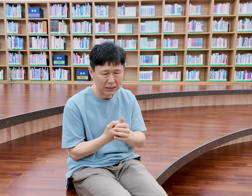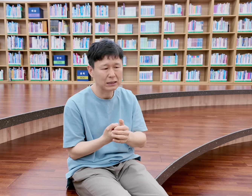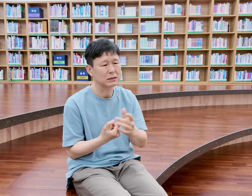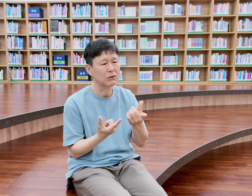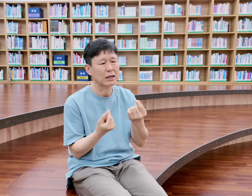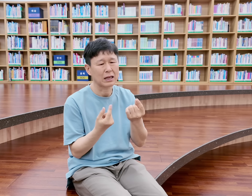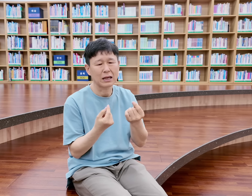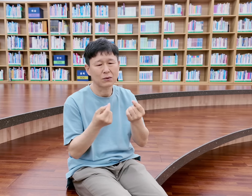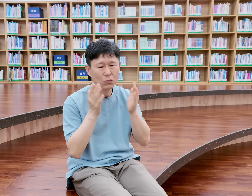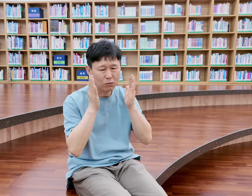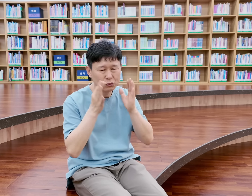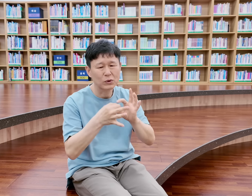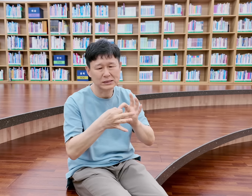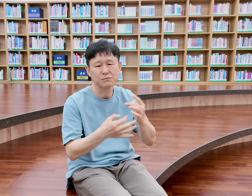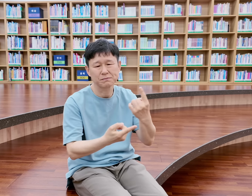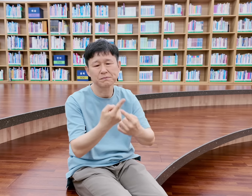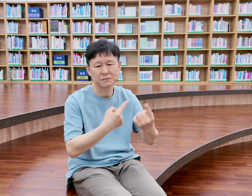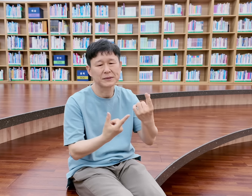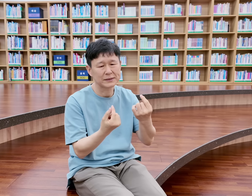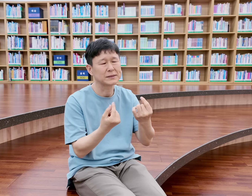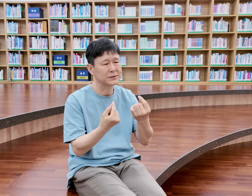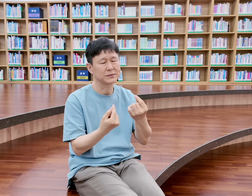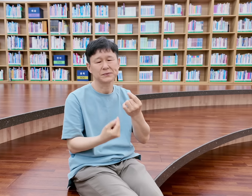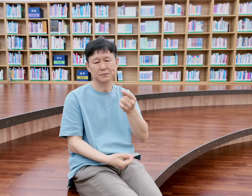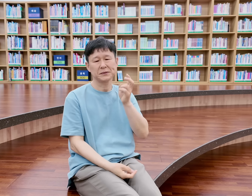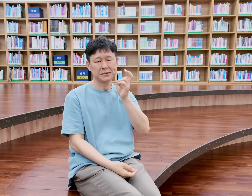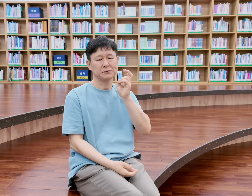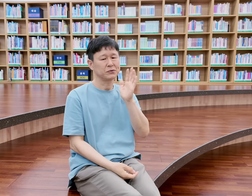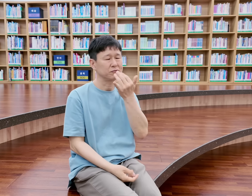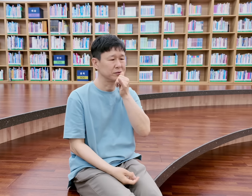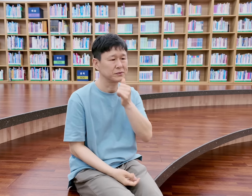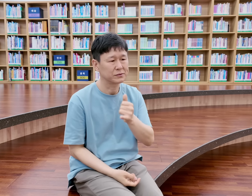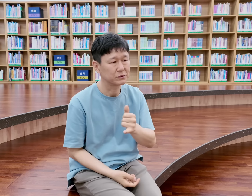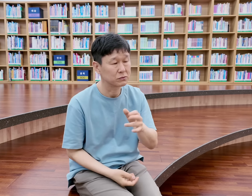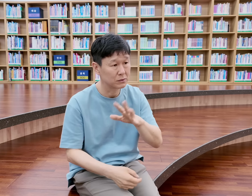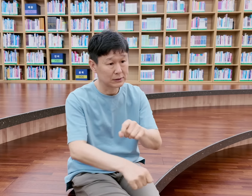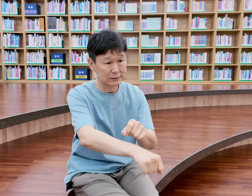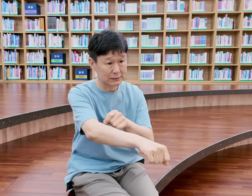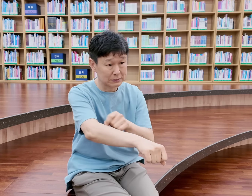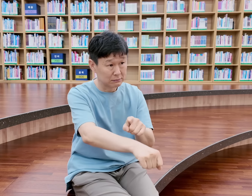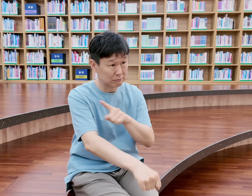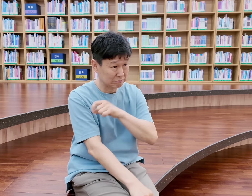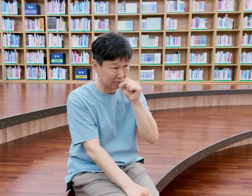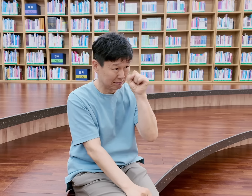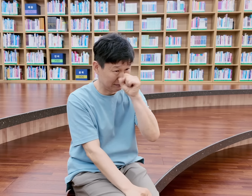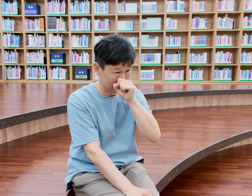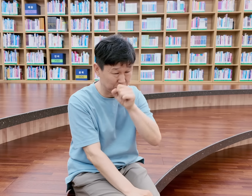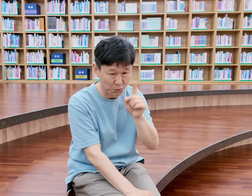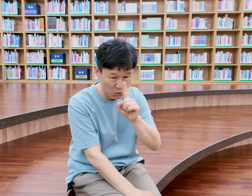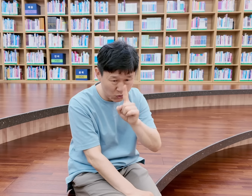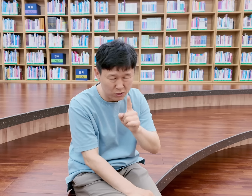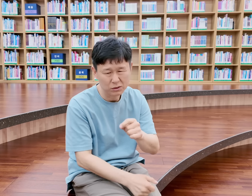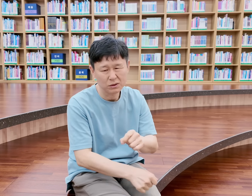because I used oral language as well. Another favorite program